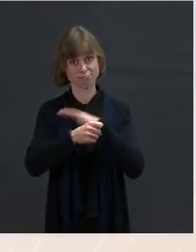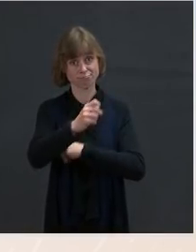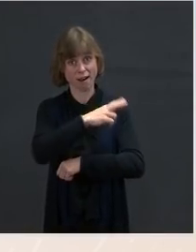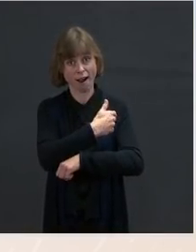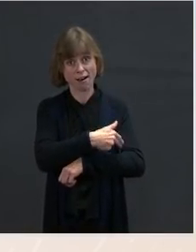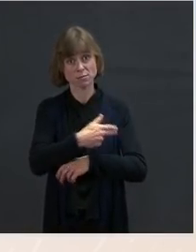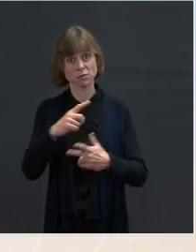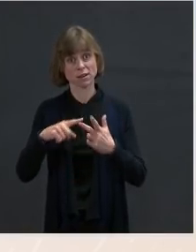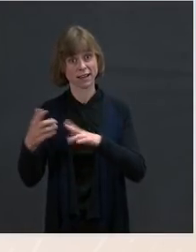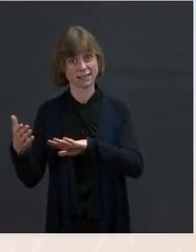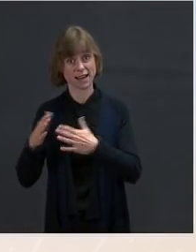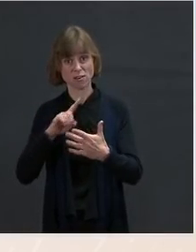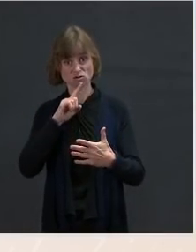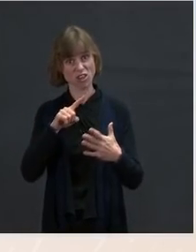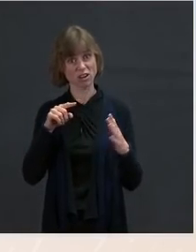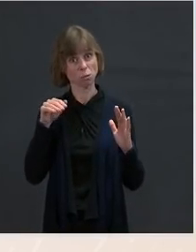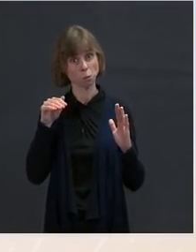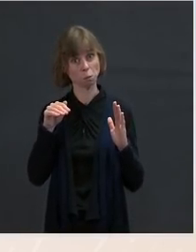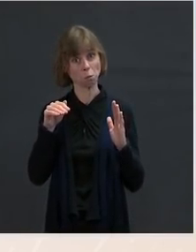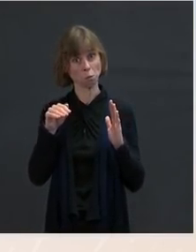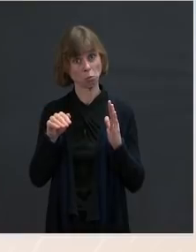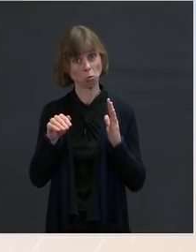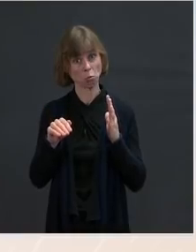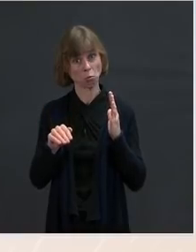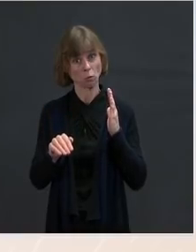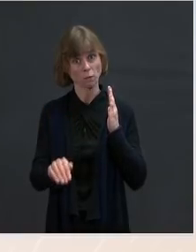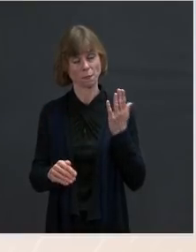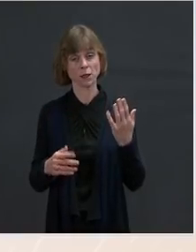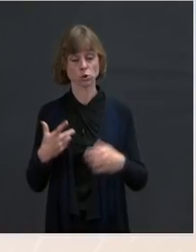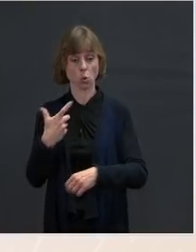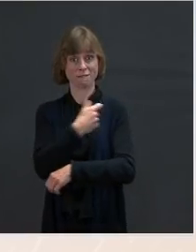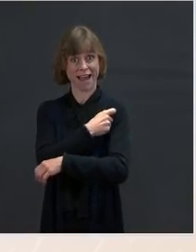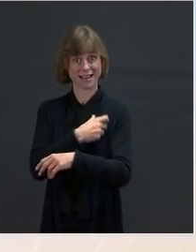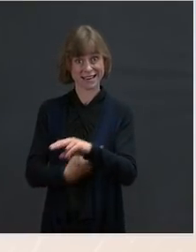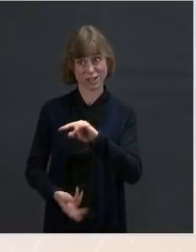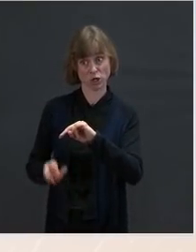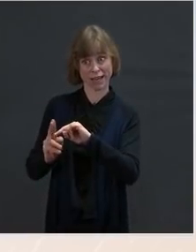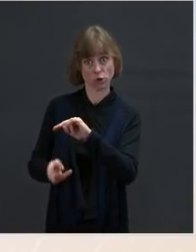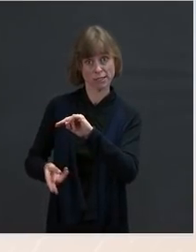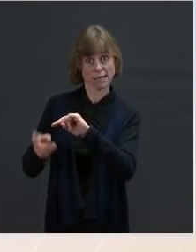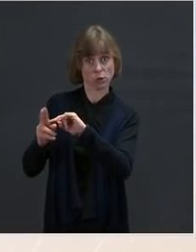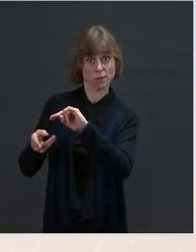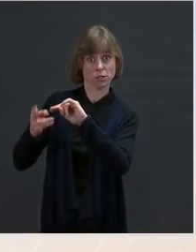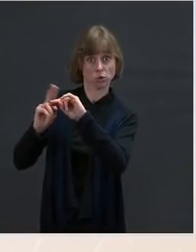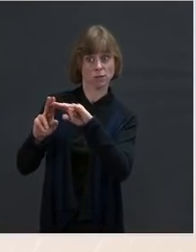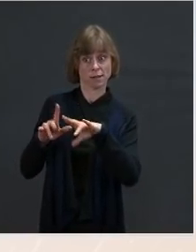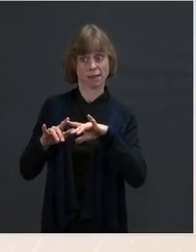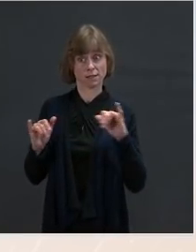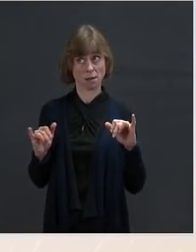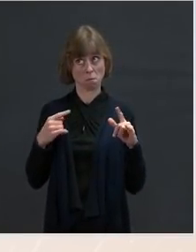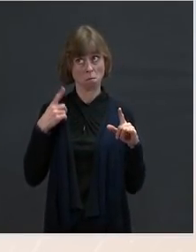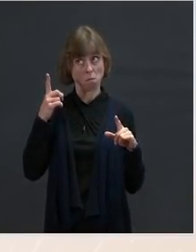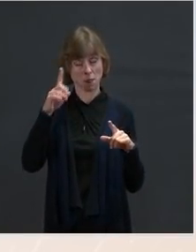And as the pace of vaccination increases, I'm wondering: Does the administration think that we're either at or close